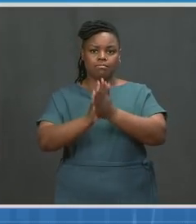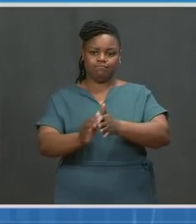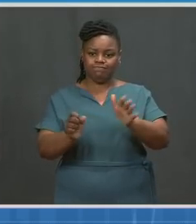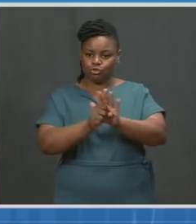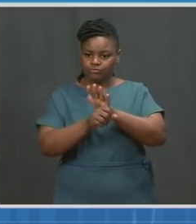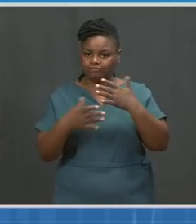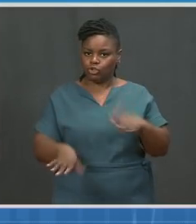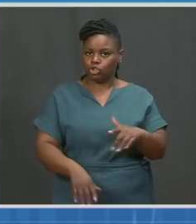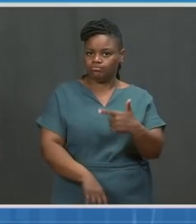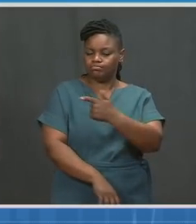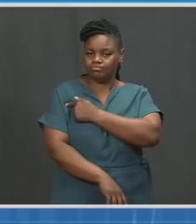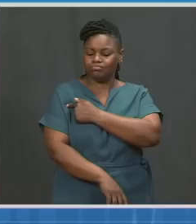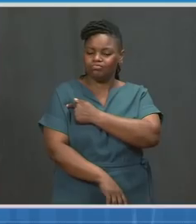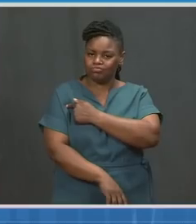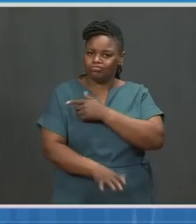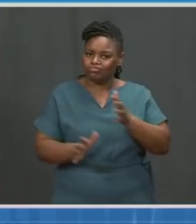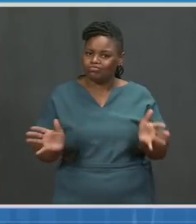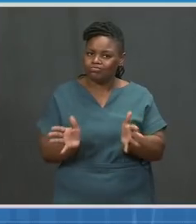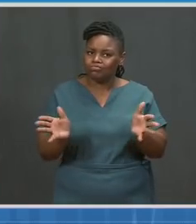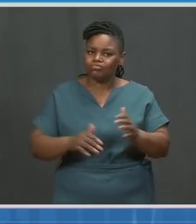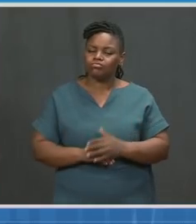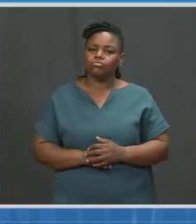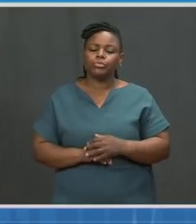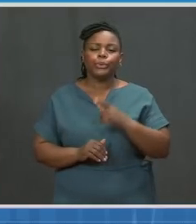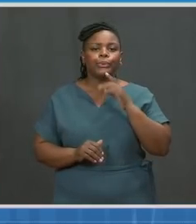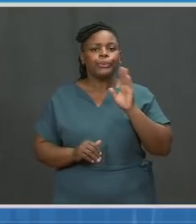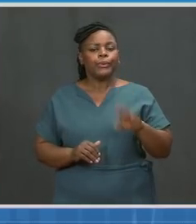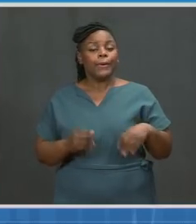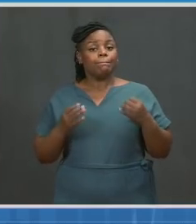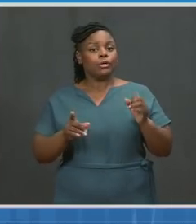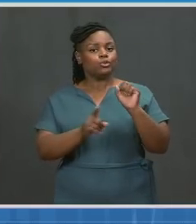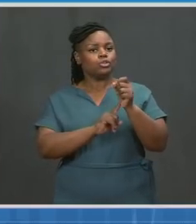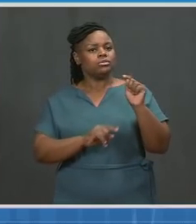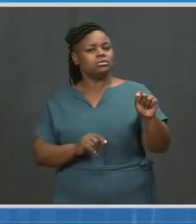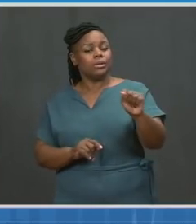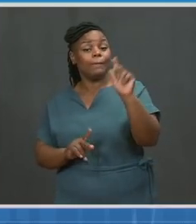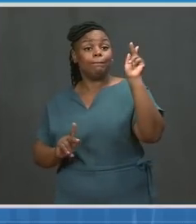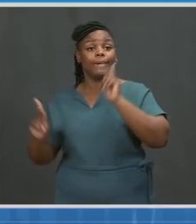There are many situations where fully vaccinated people do not need to wear a mask,